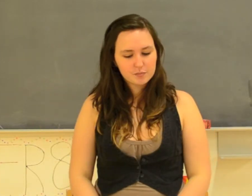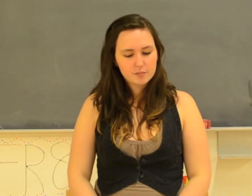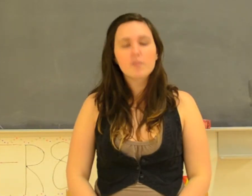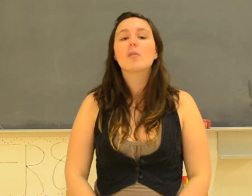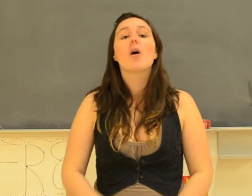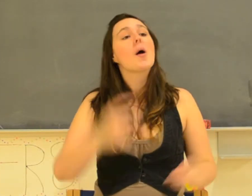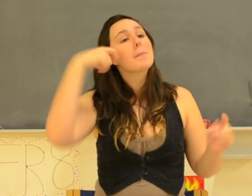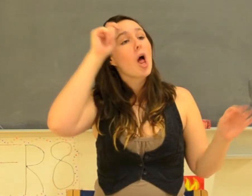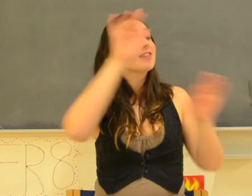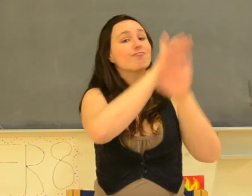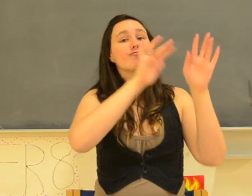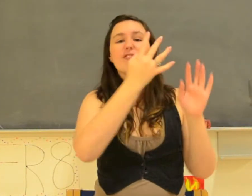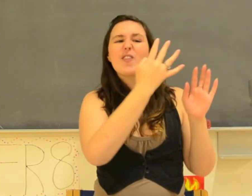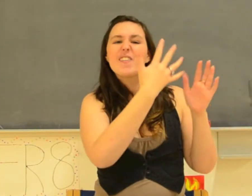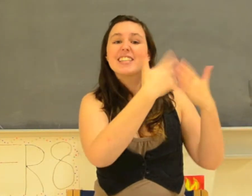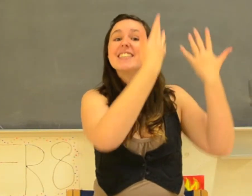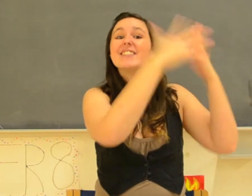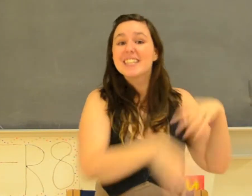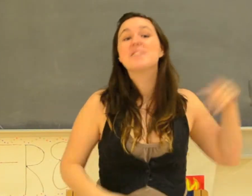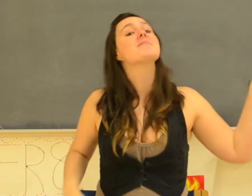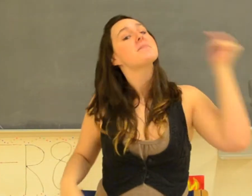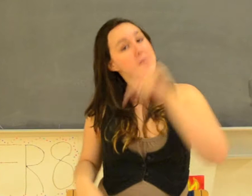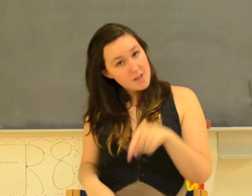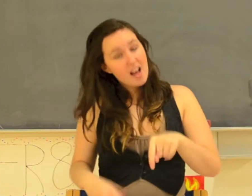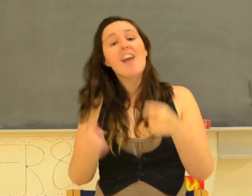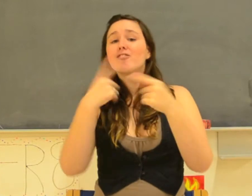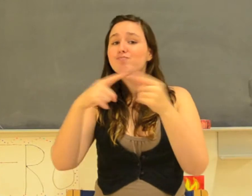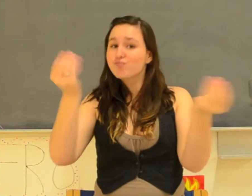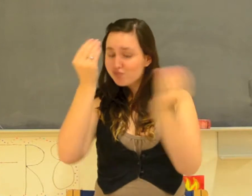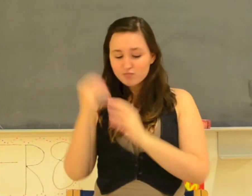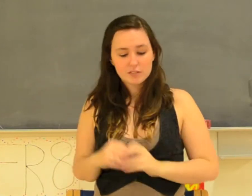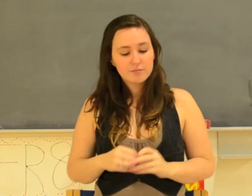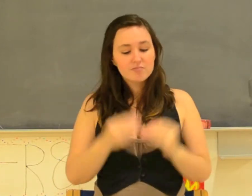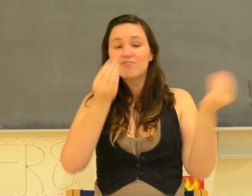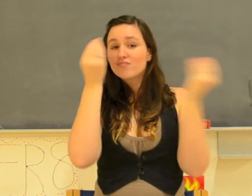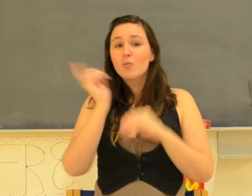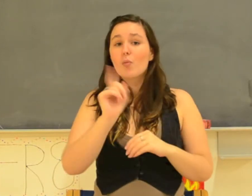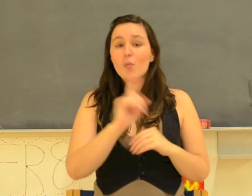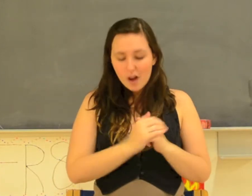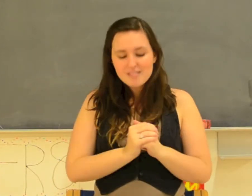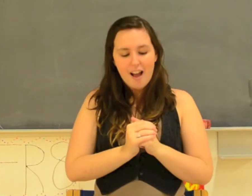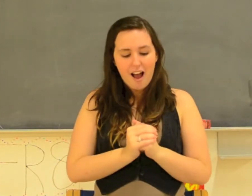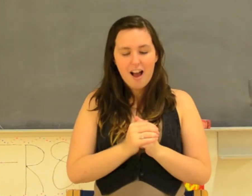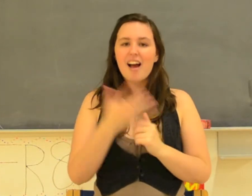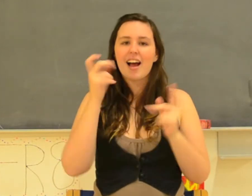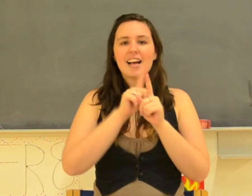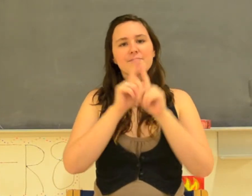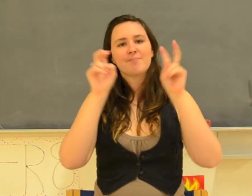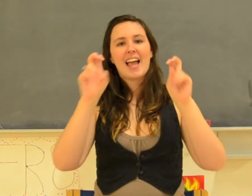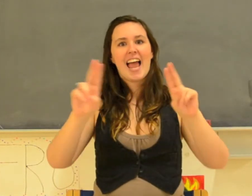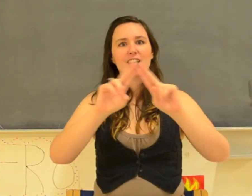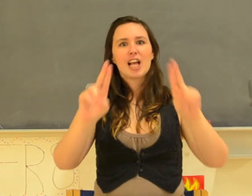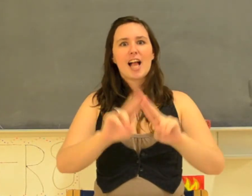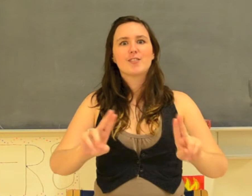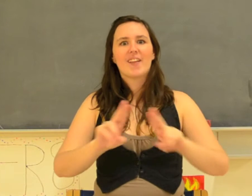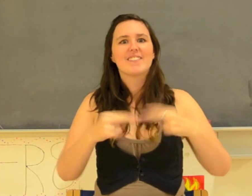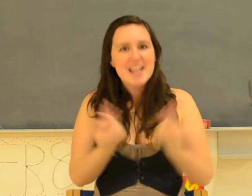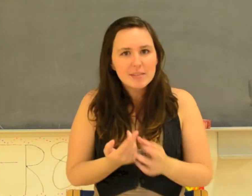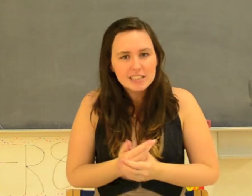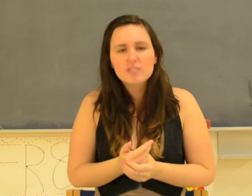We spent 4-5days in Berlin and returned here. We've had numerous topics, one being about 'International Families',